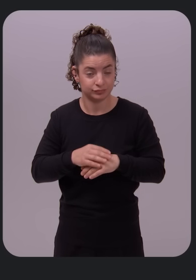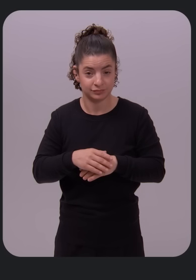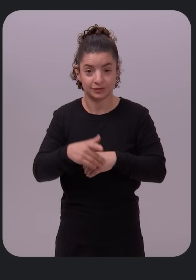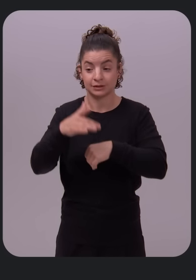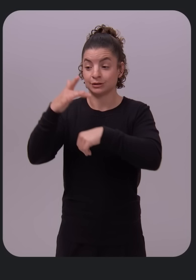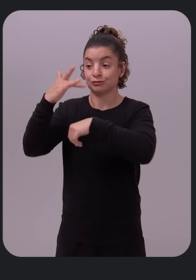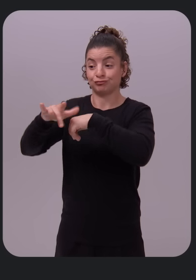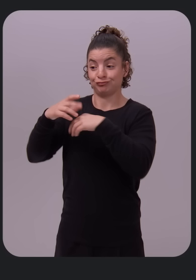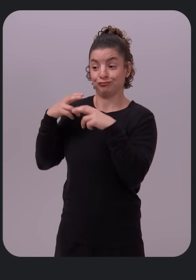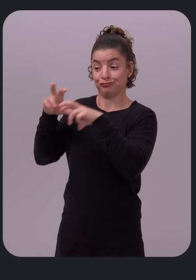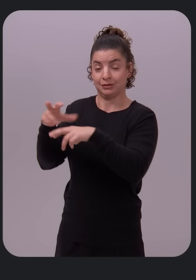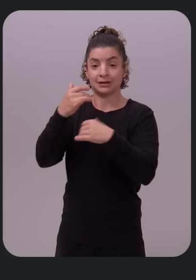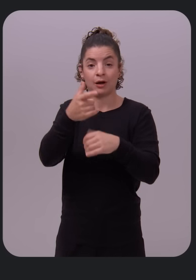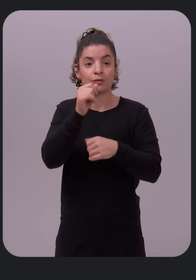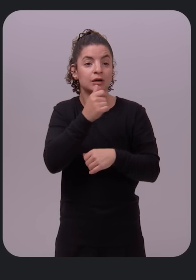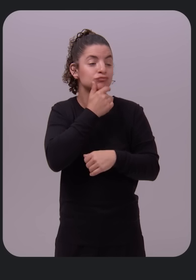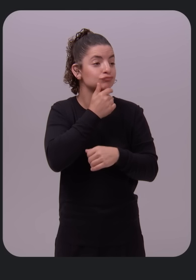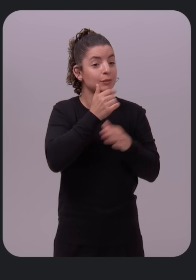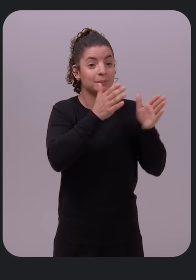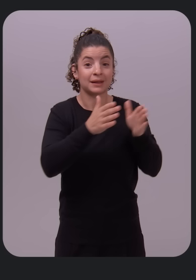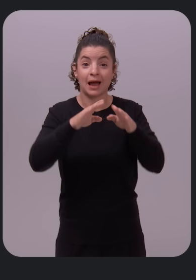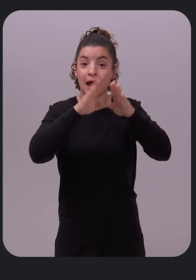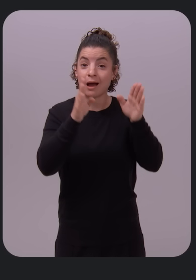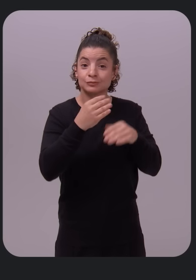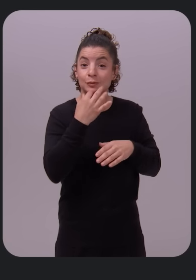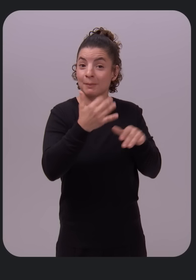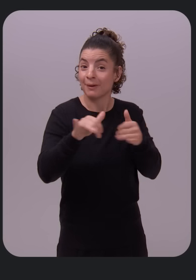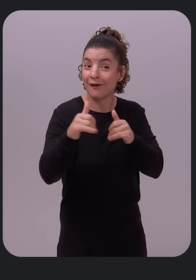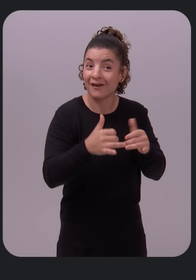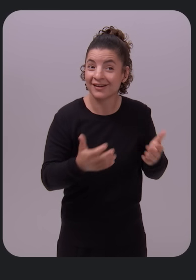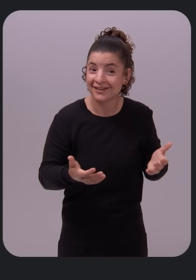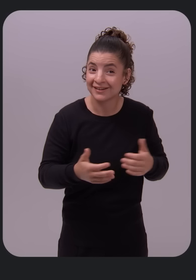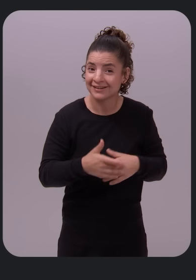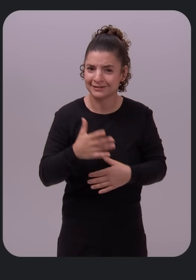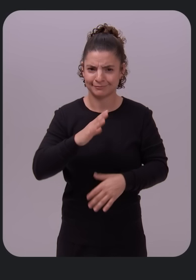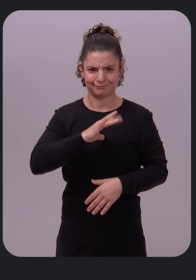you want to do, like plan the housewarming party. It's great for companies like Zillow,